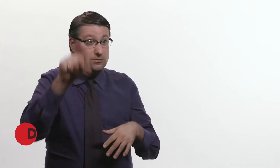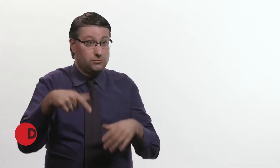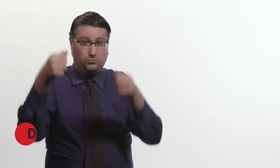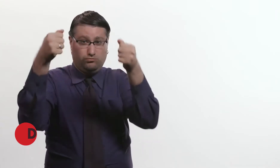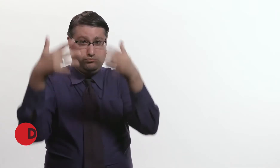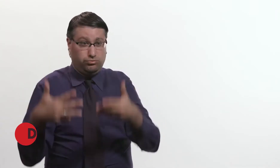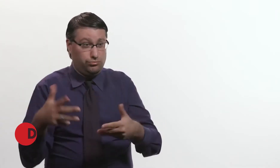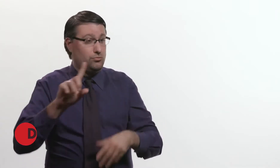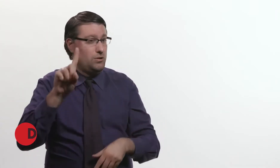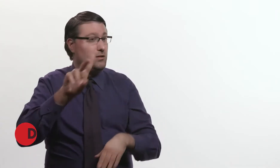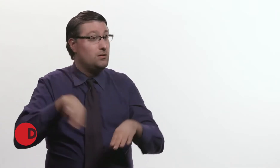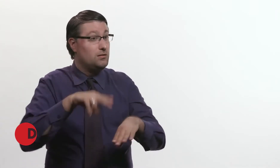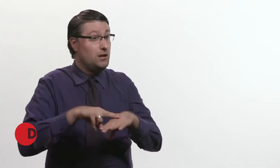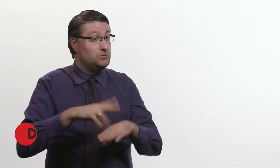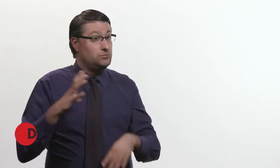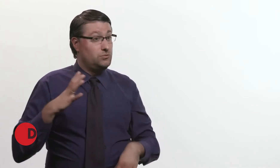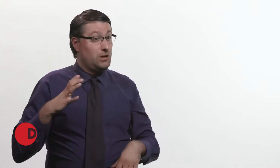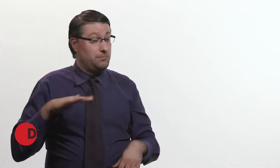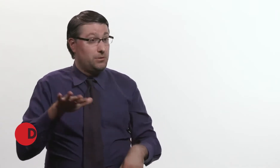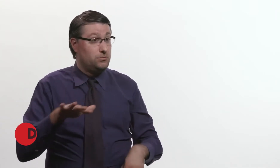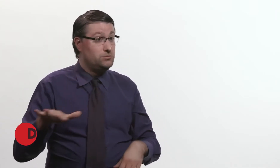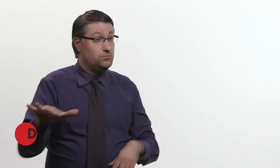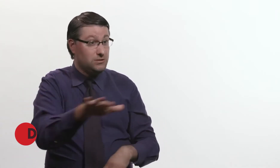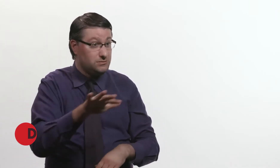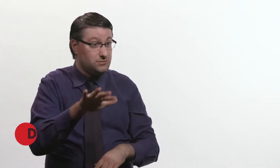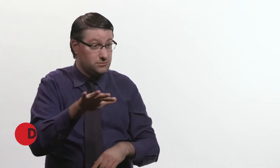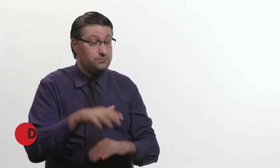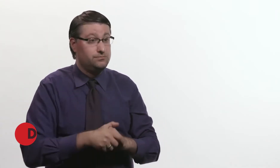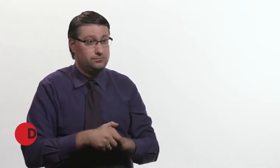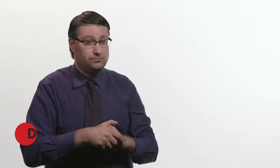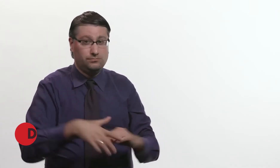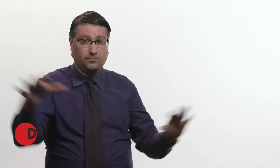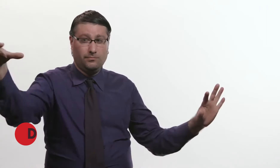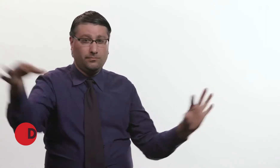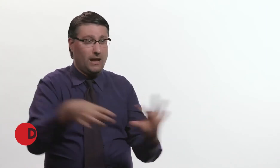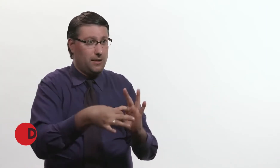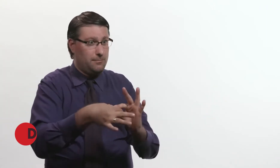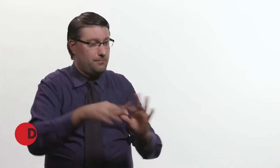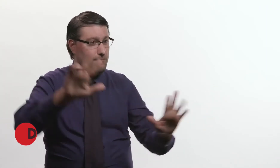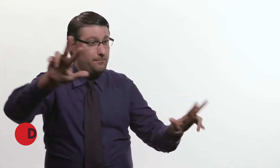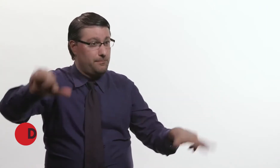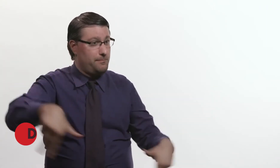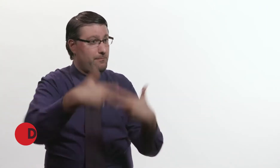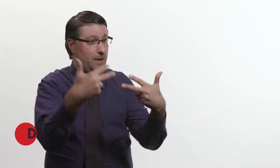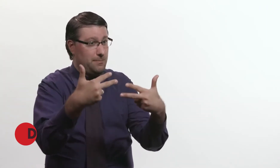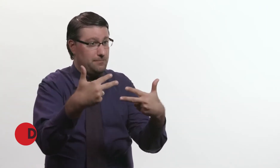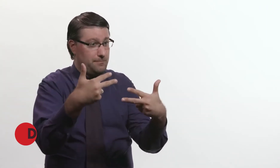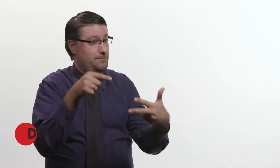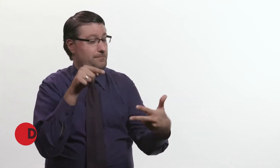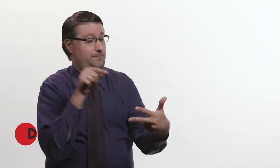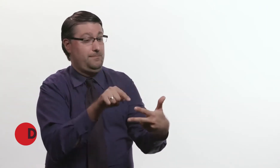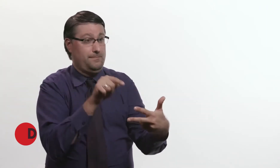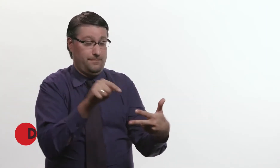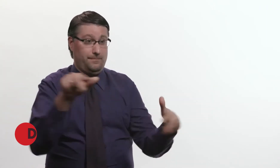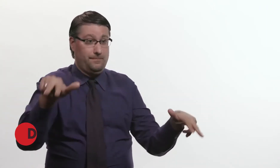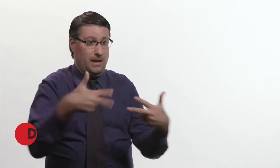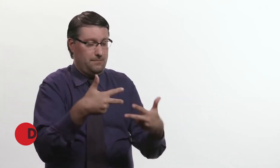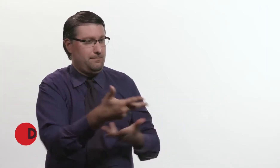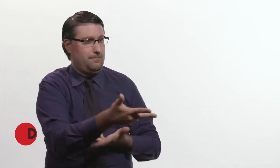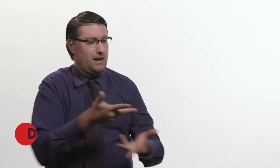LSQ interpreter in a national center. Once the connection is made, the Deaf person and interpreter